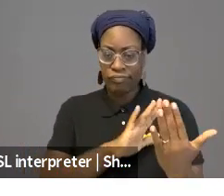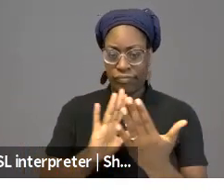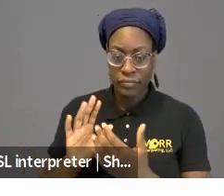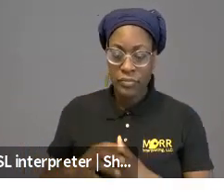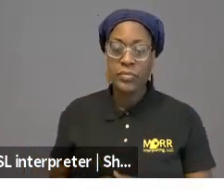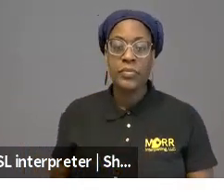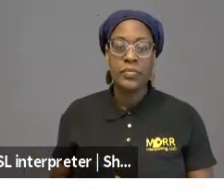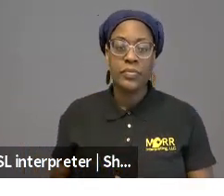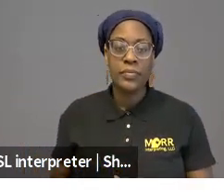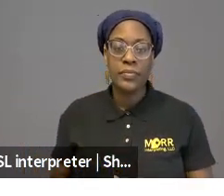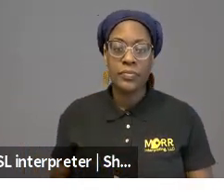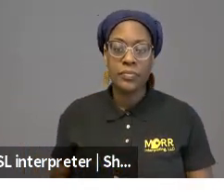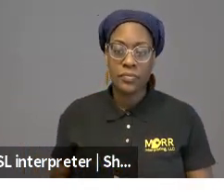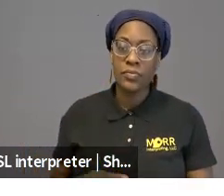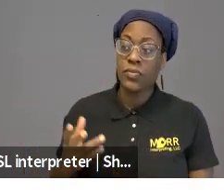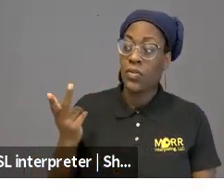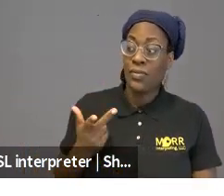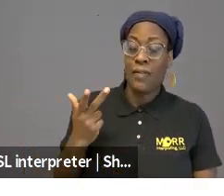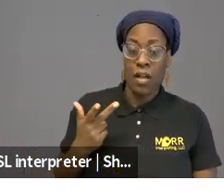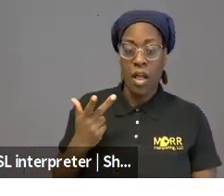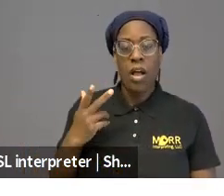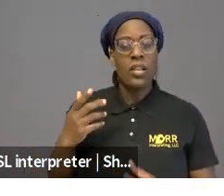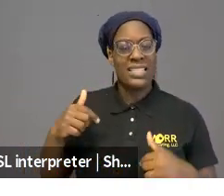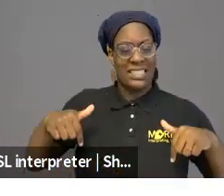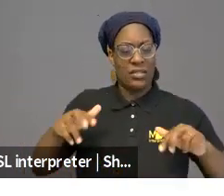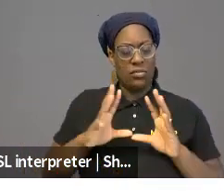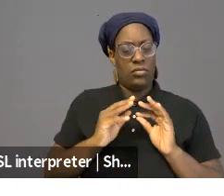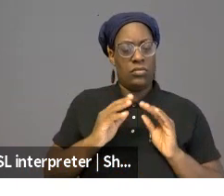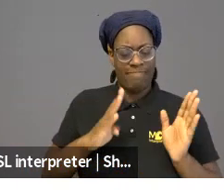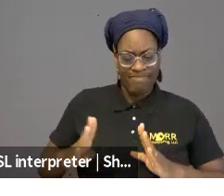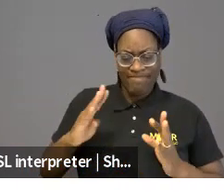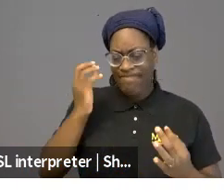worked on this plenary together is how we can continue to identify or create new layers of